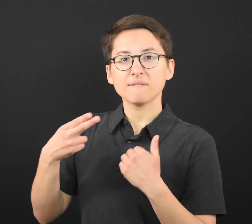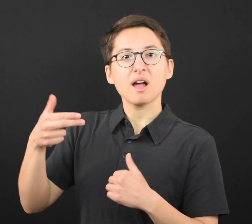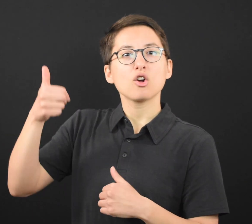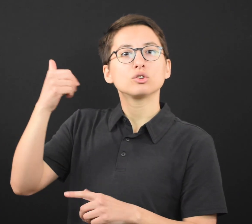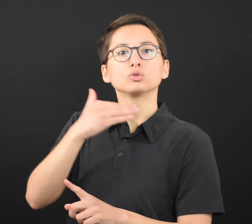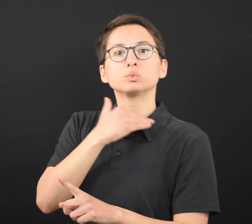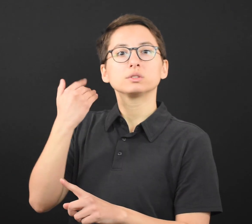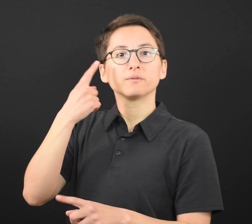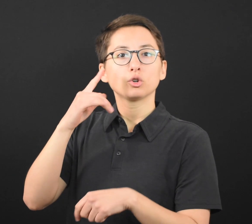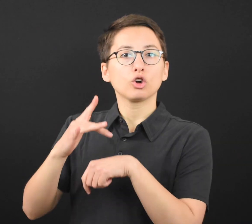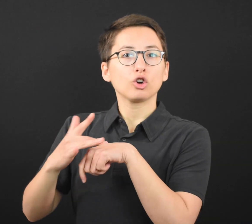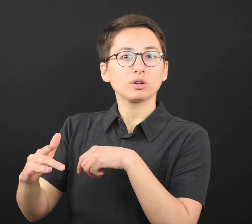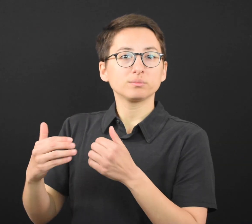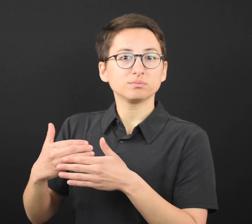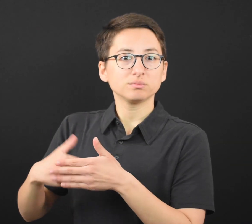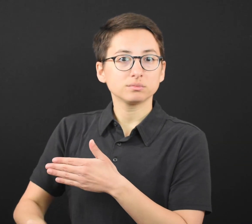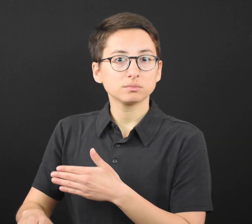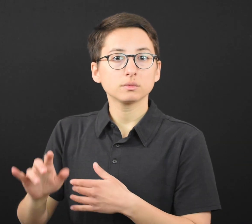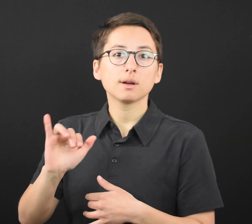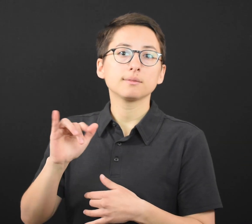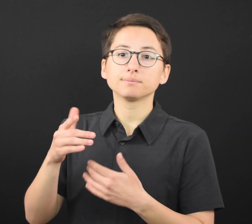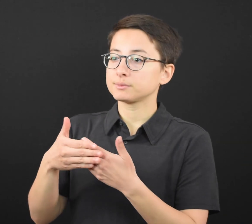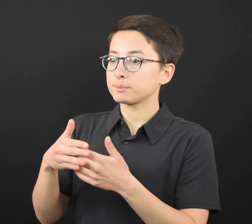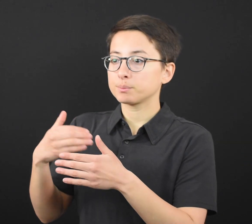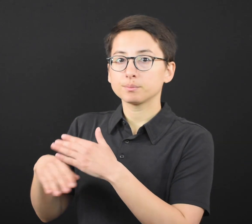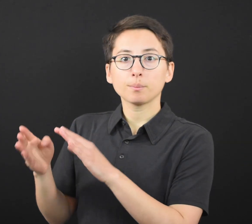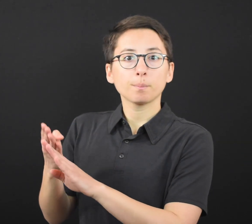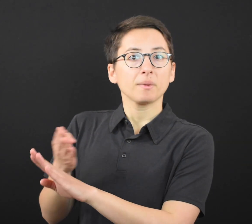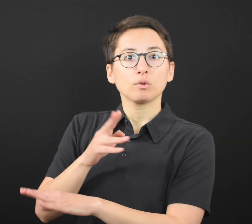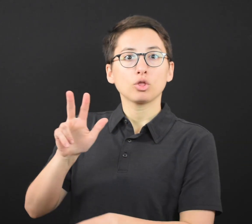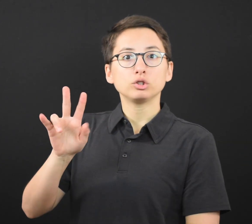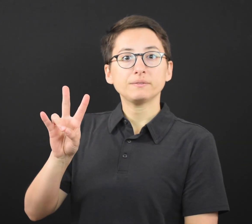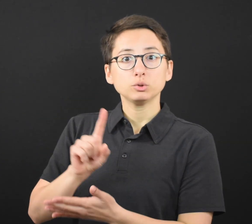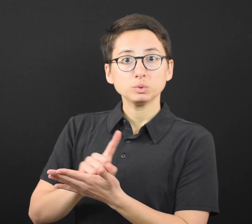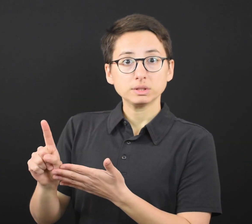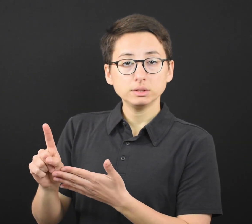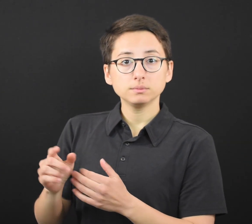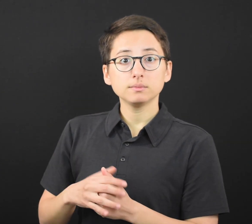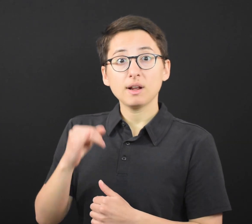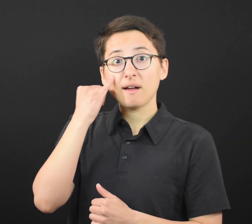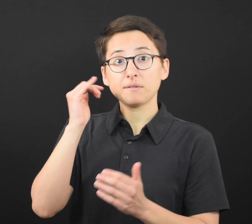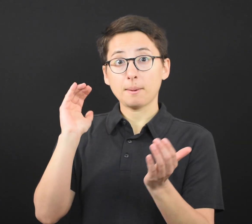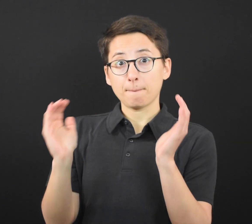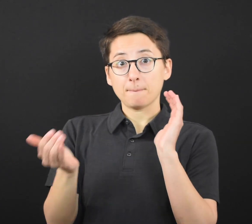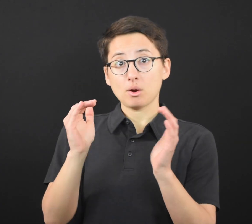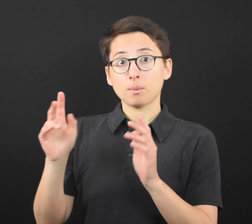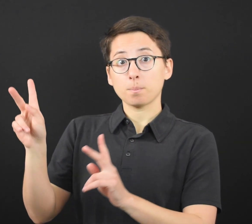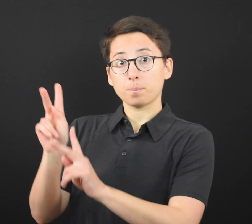risk for preterm birth2,4 (delivering the baby earlier than 37 weeks) and might be at increased